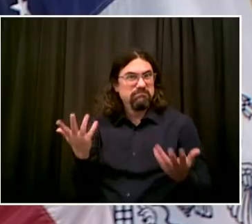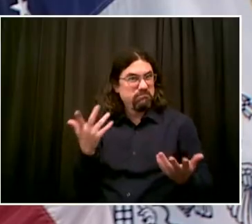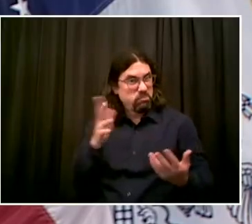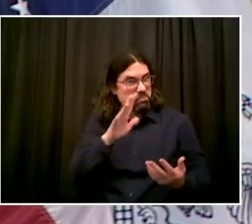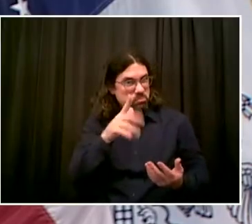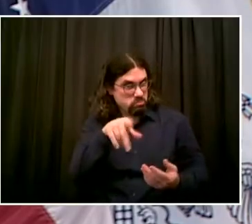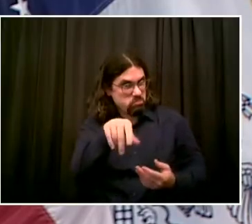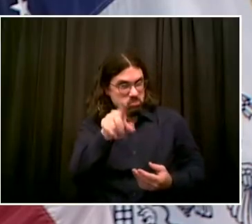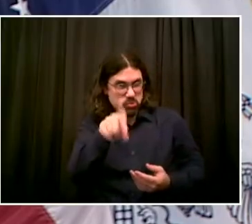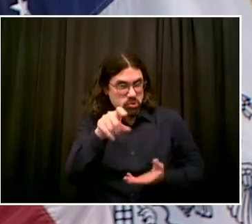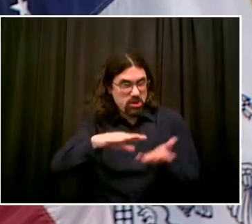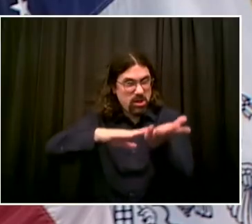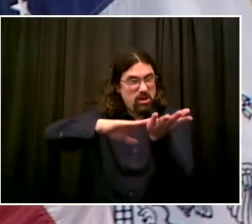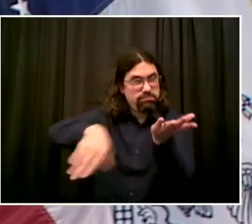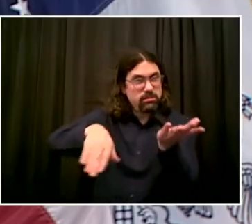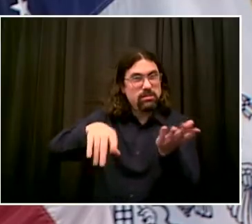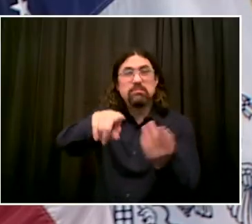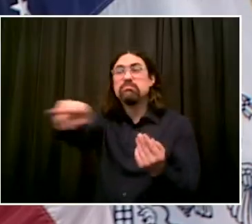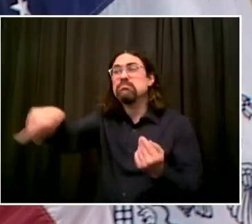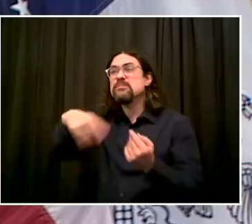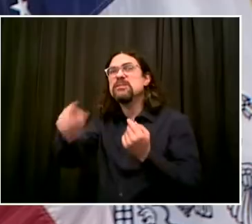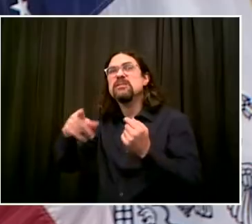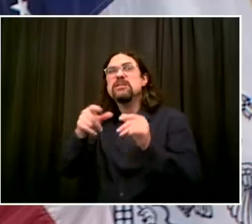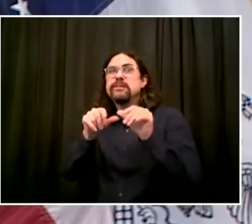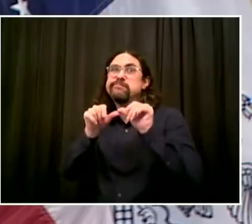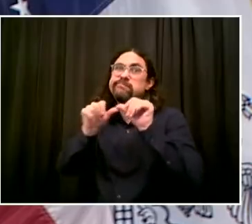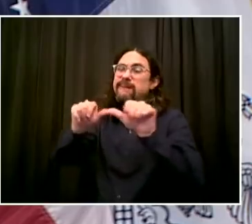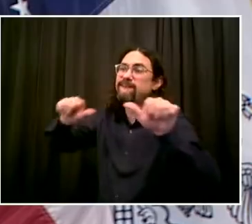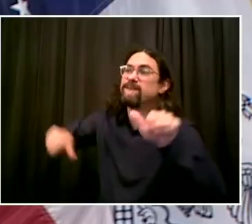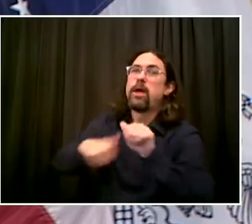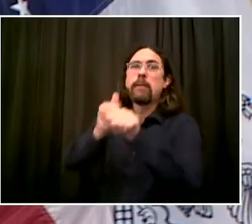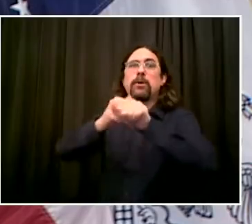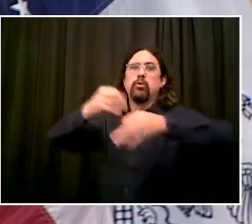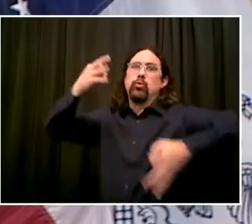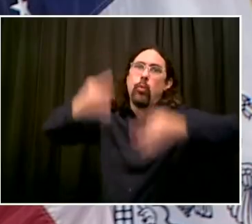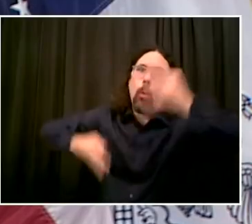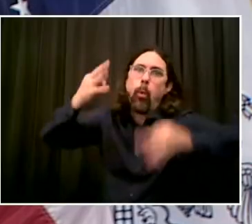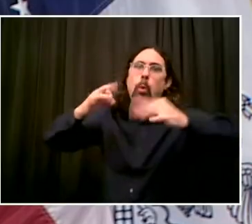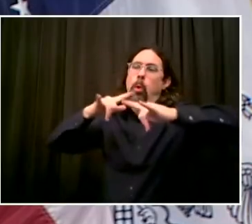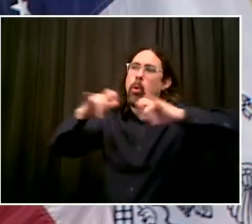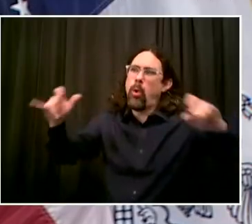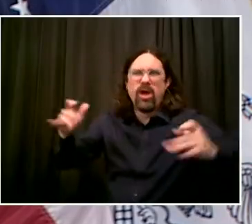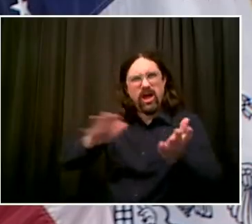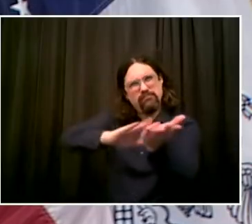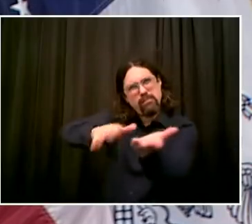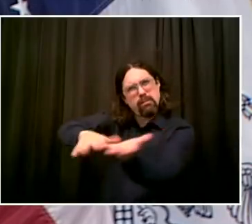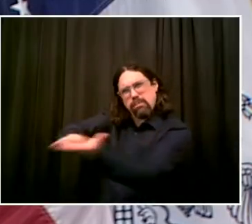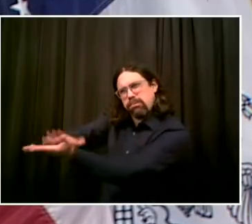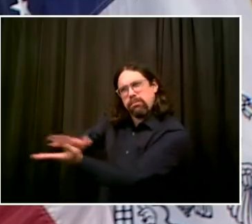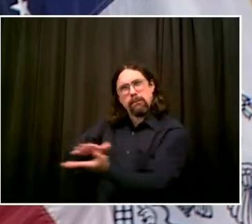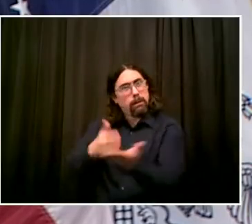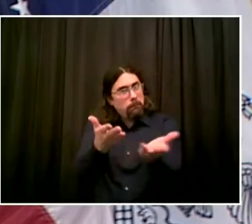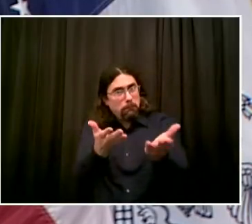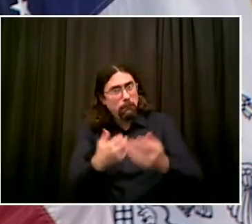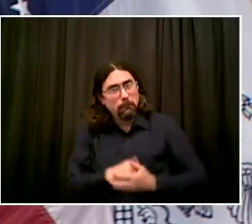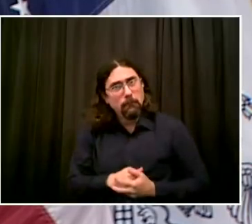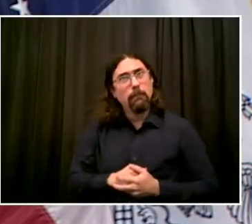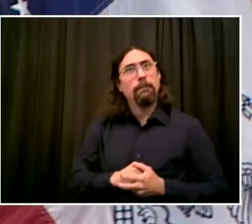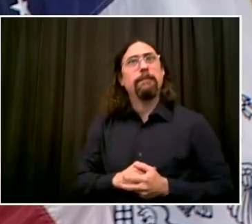CURFEW? KENNEDY A TOSS THE CHARGES? WHAYT OTHU IN K IS IRFA? IT DEPENDS ON THE FENCE.